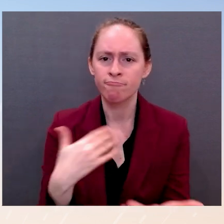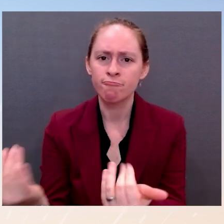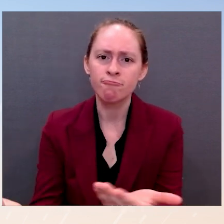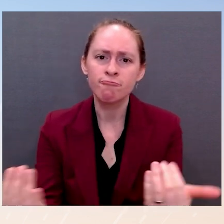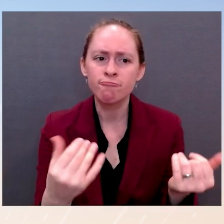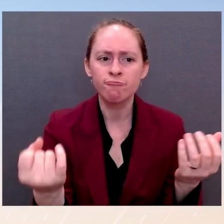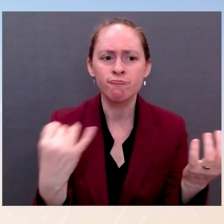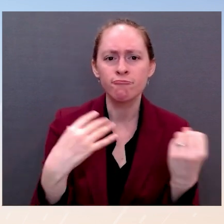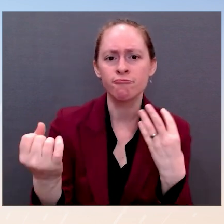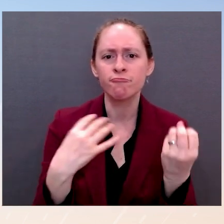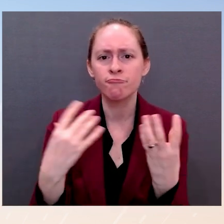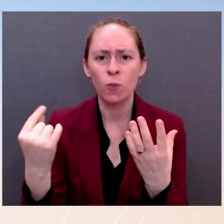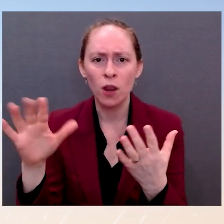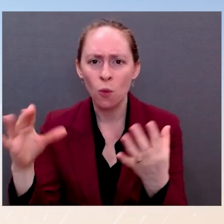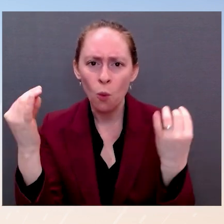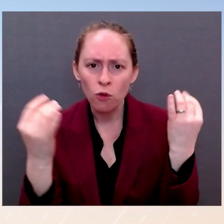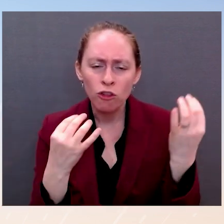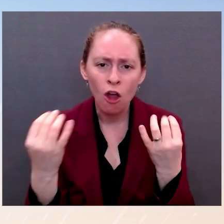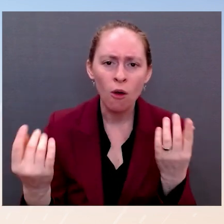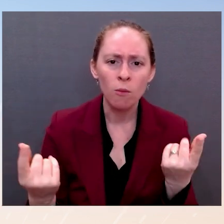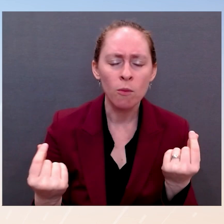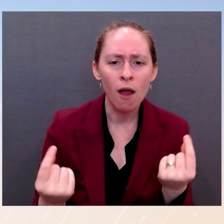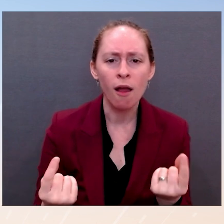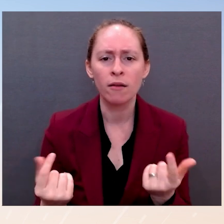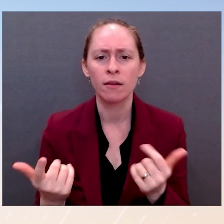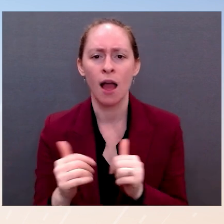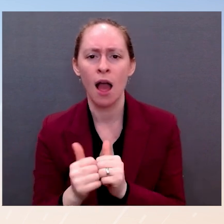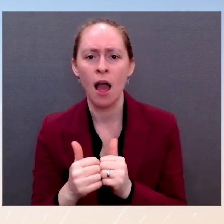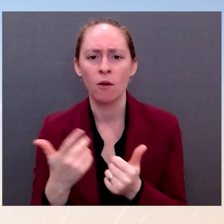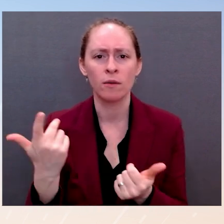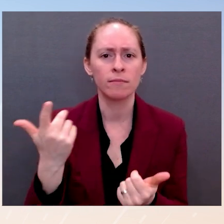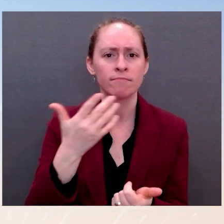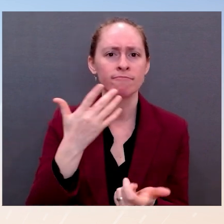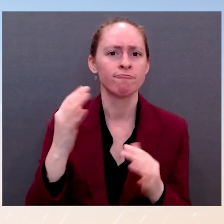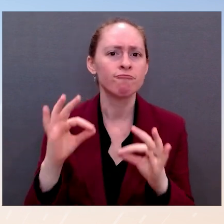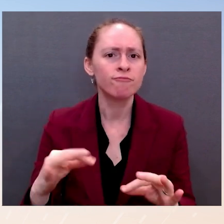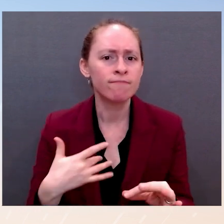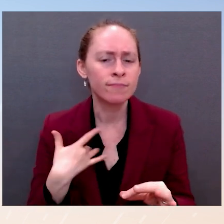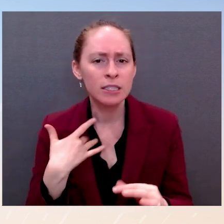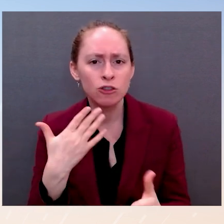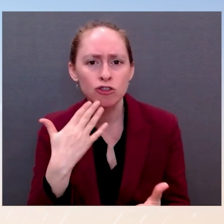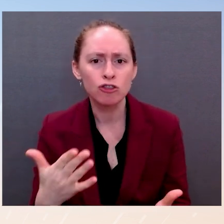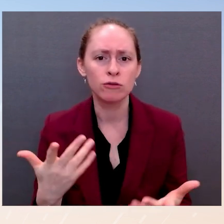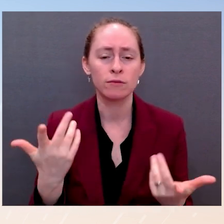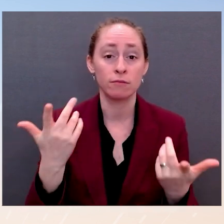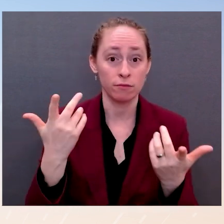to really hear from the communities about how Medicaid treatments across the board,